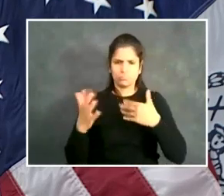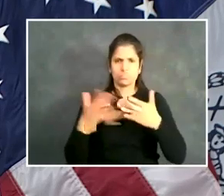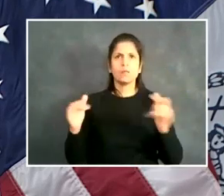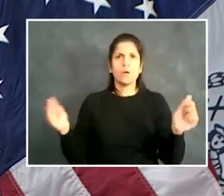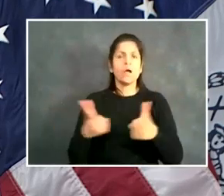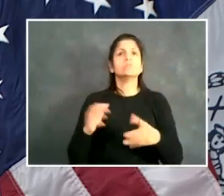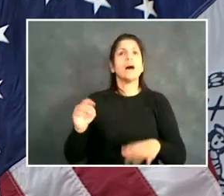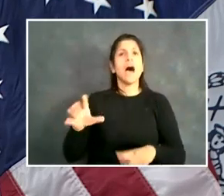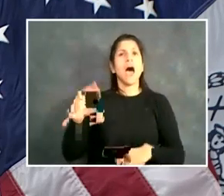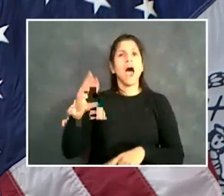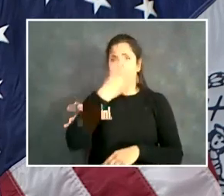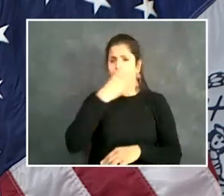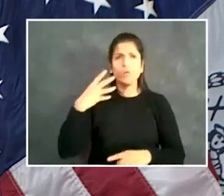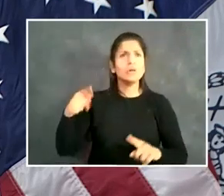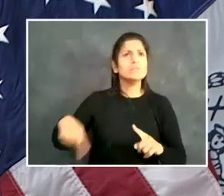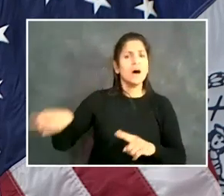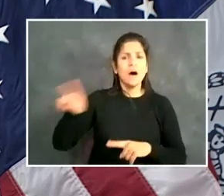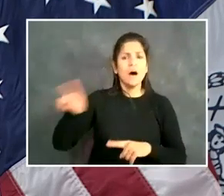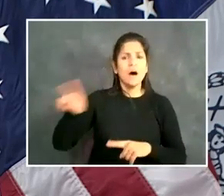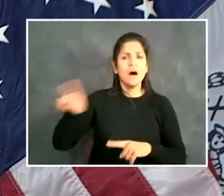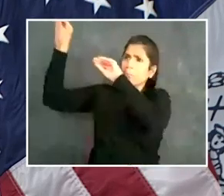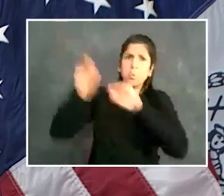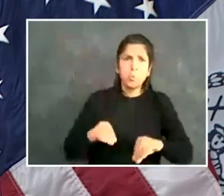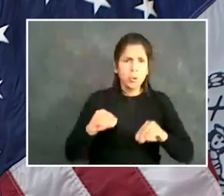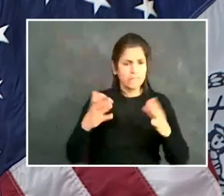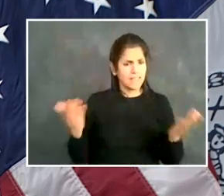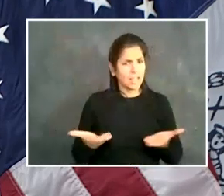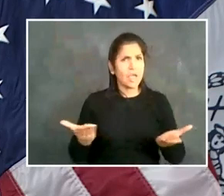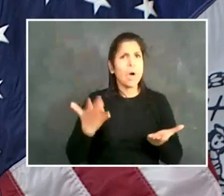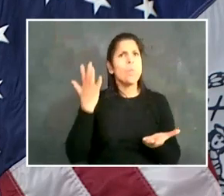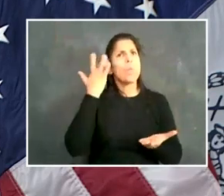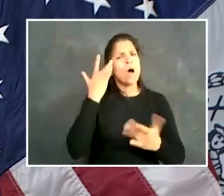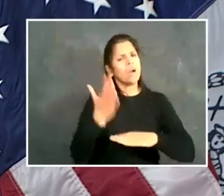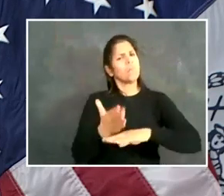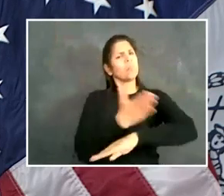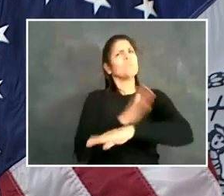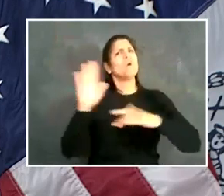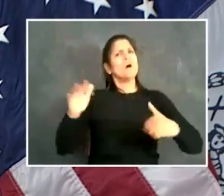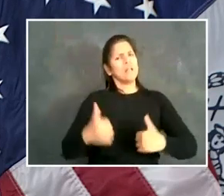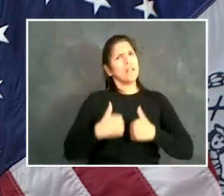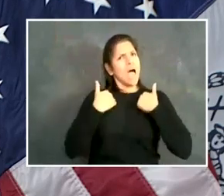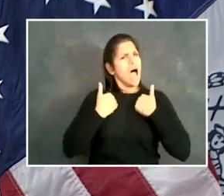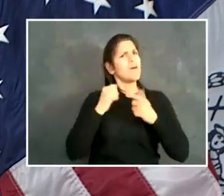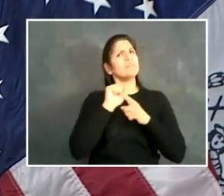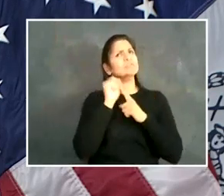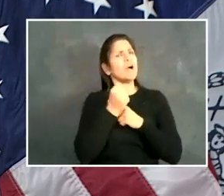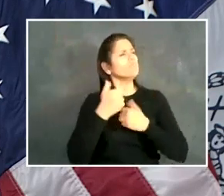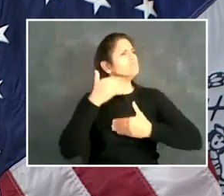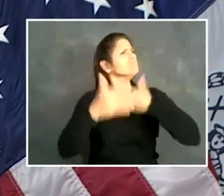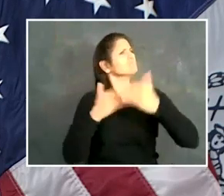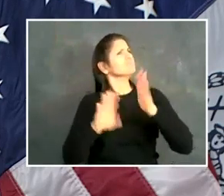FOLKS WHO ARE COMING HERE HAVE COME OVERWHELMINGLY TO TRY TO BETTER THE LIVES OF THEIR FAMILIES. IT'S OFTEN FROM VERY, VERY DIFFICULT AND EVEN TRAGIC